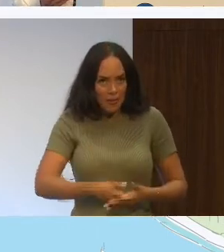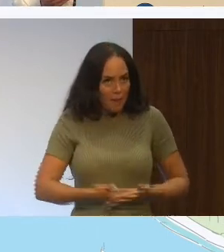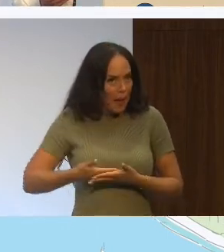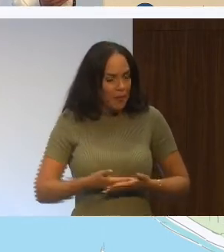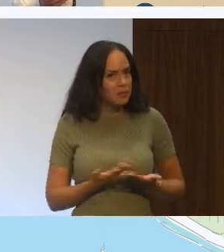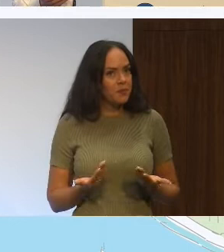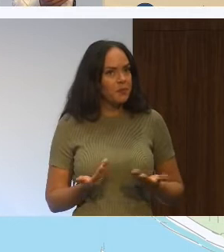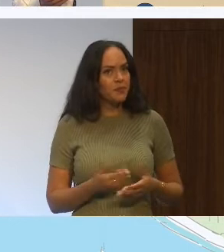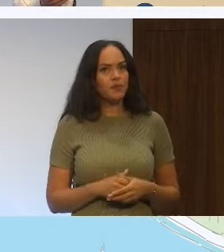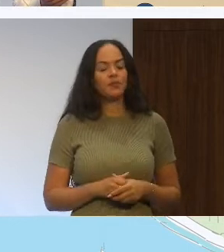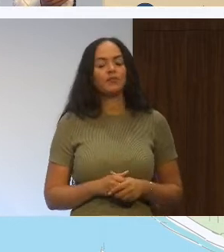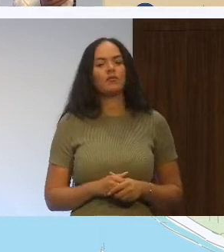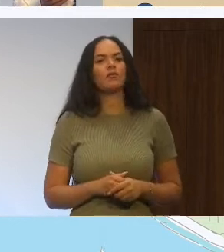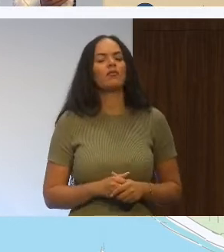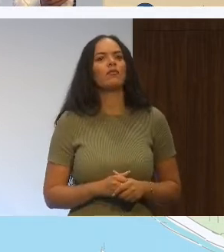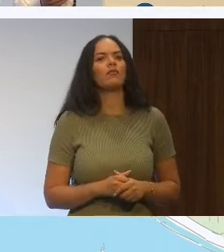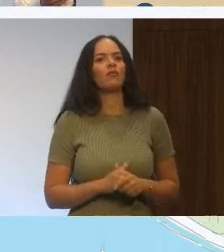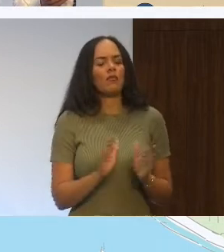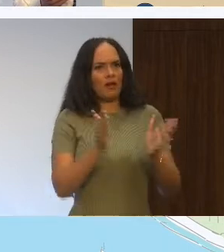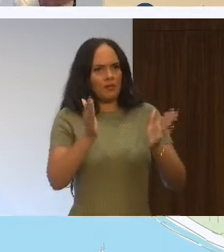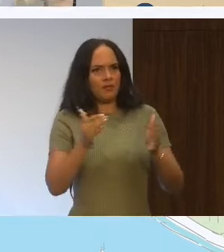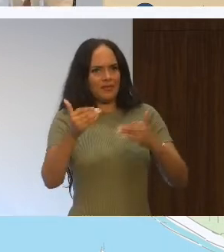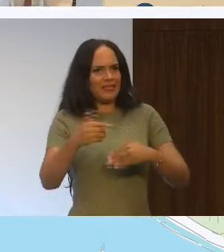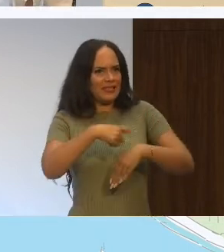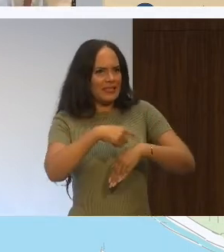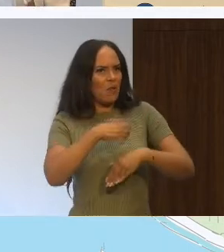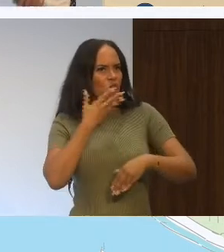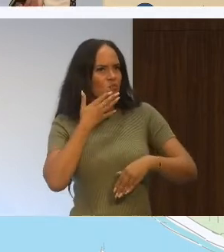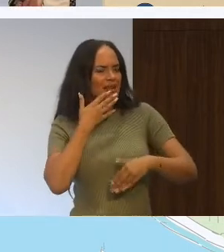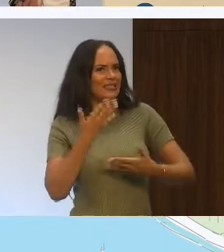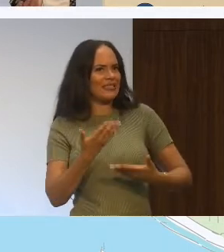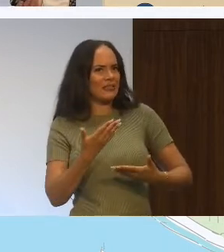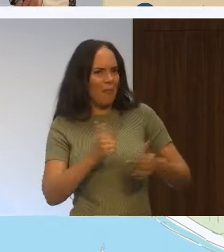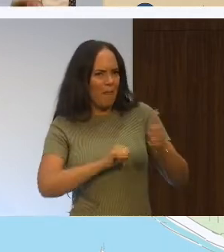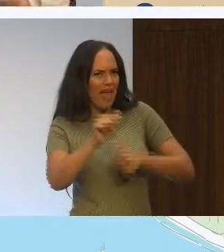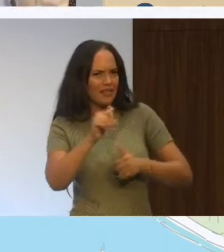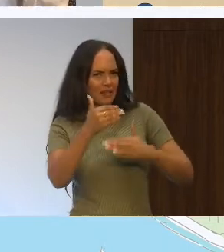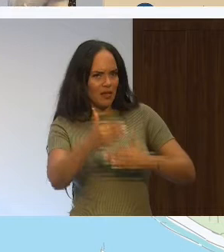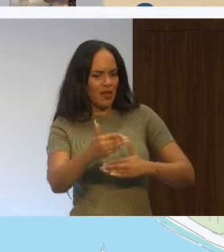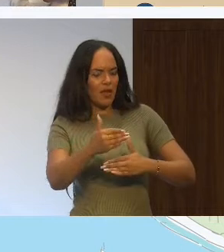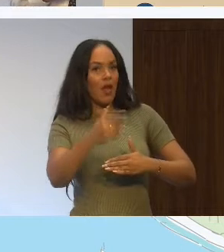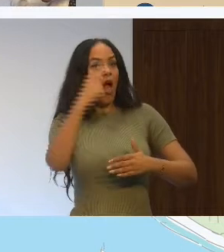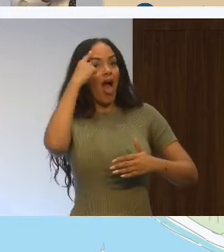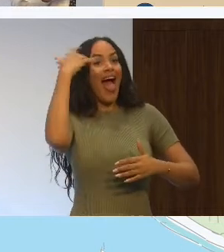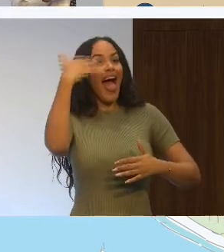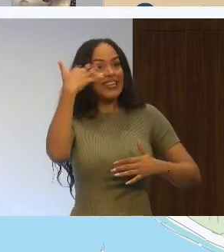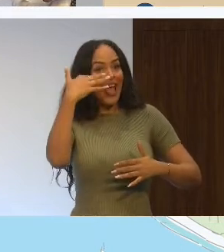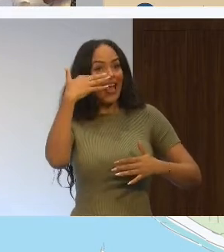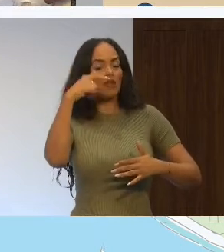So when should you take them? And the key thing is you take them during the headache phase and not the aura phase. Okay.